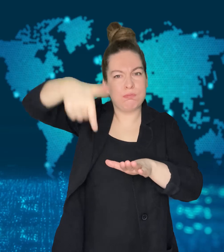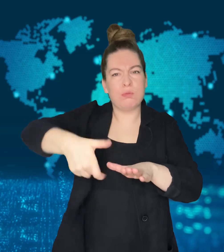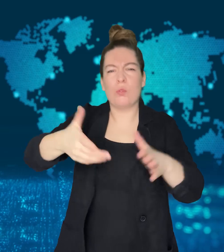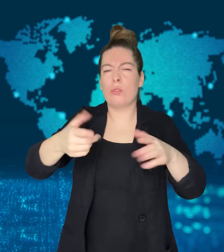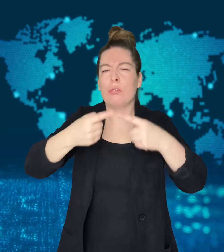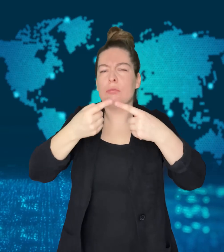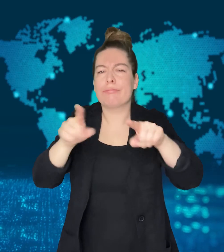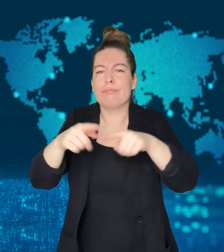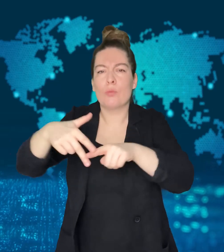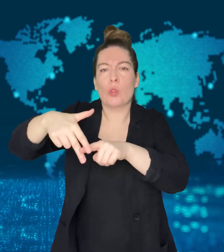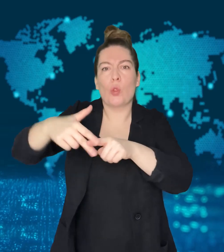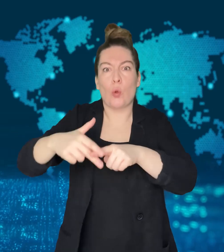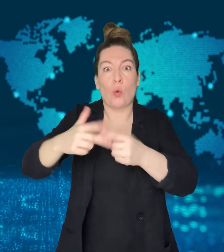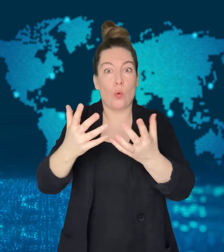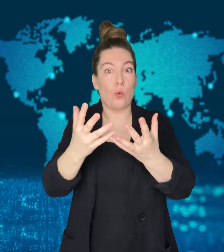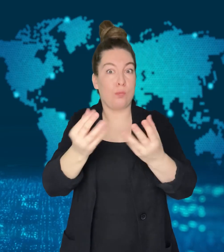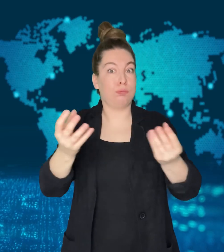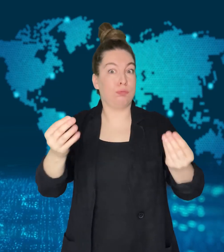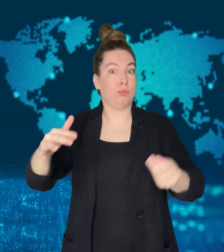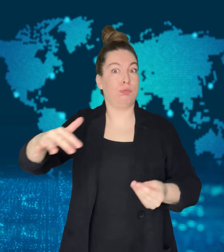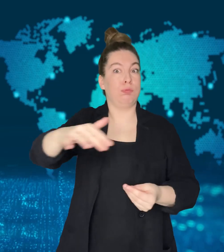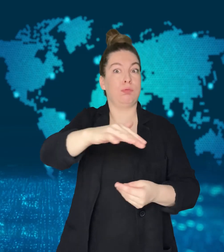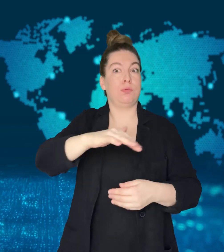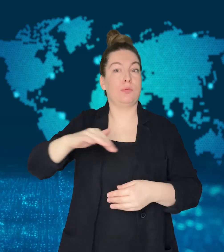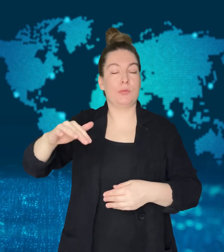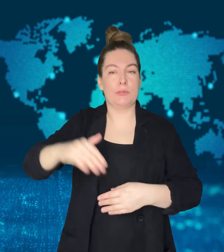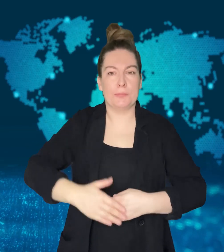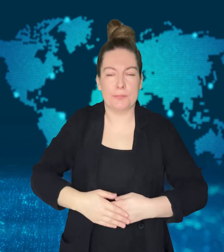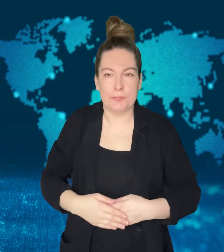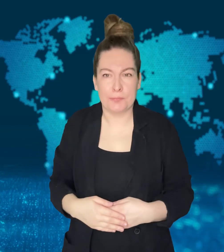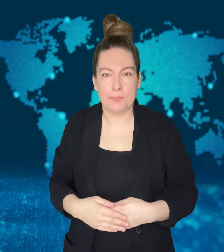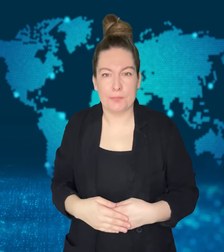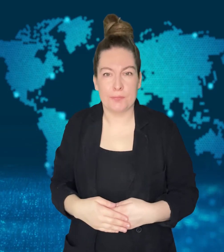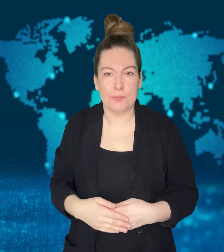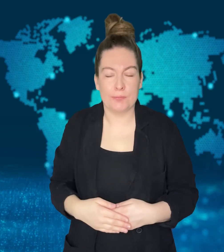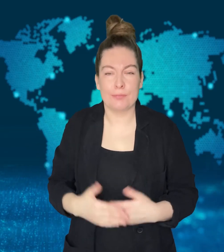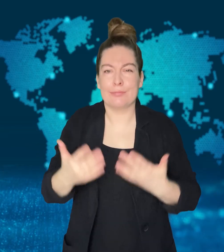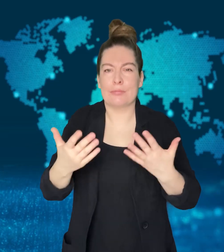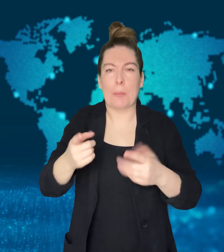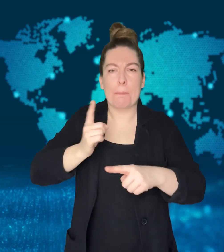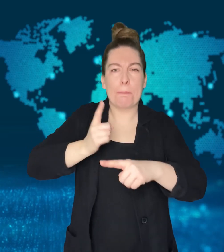A total of 31 pistol barrels, six iron pieces,